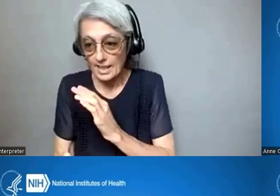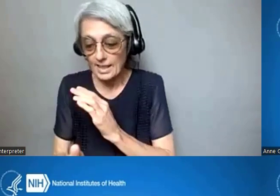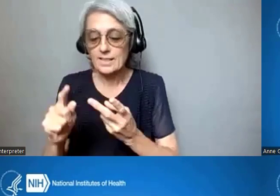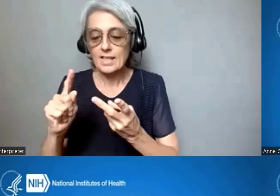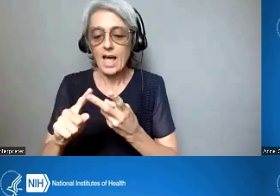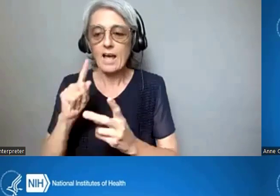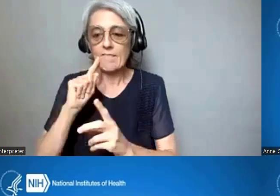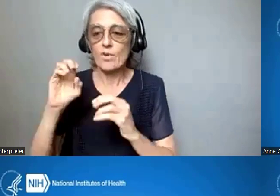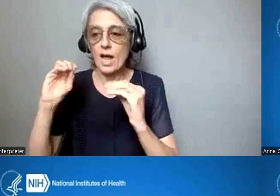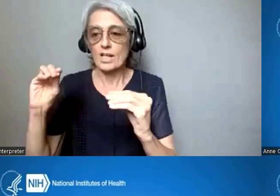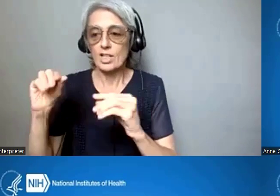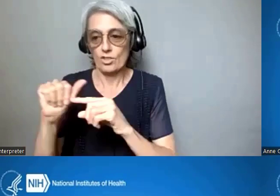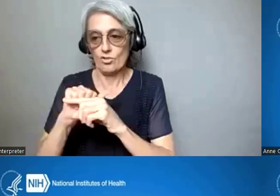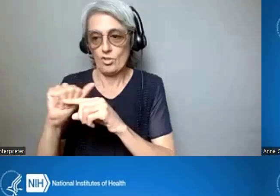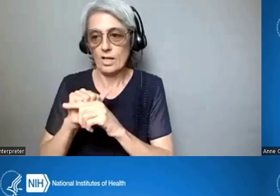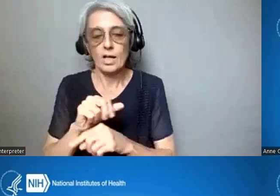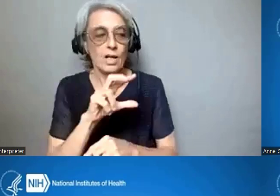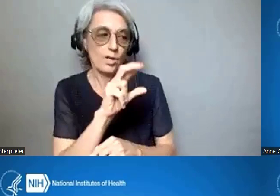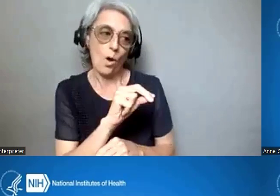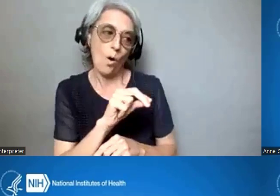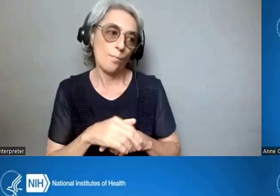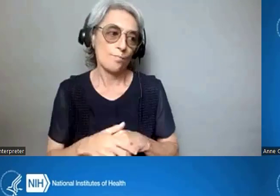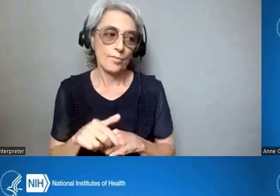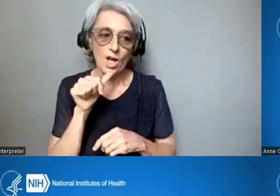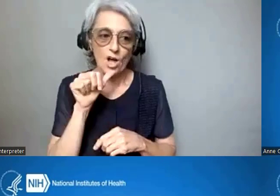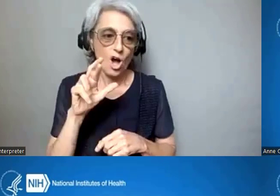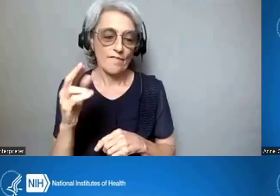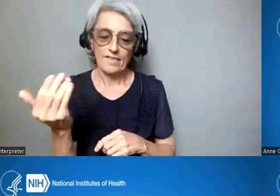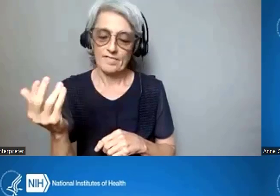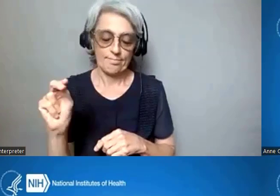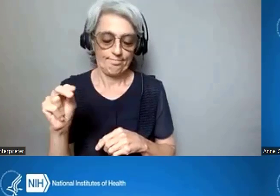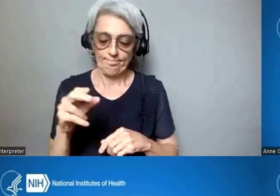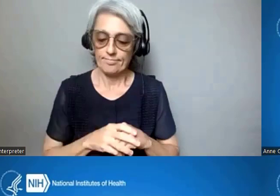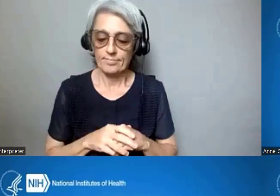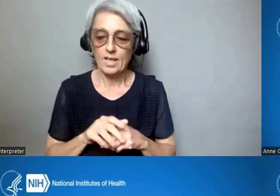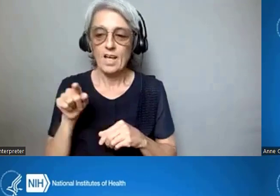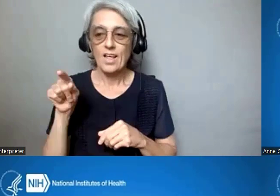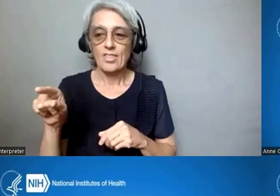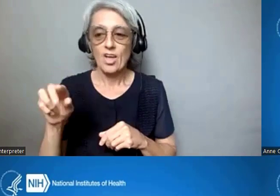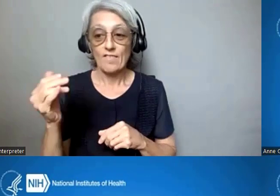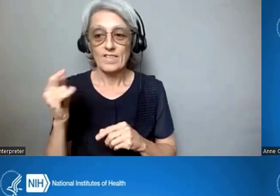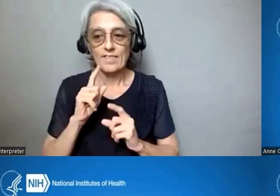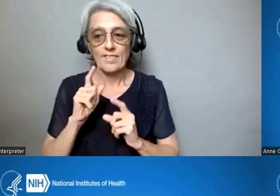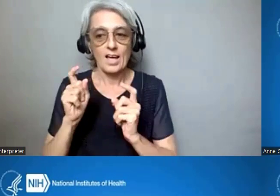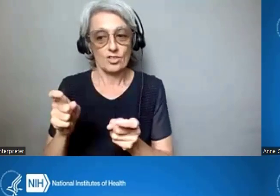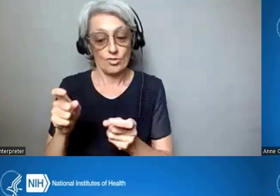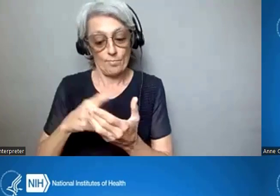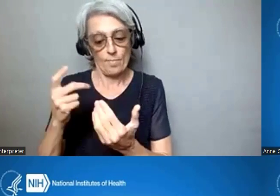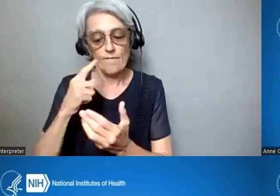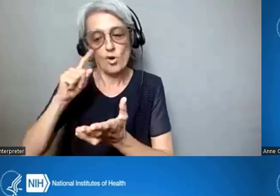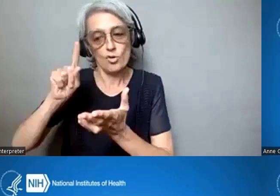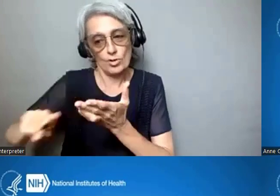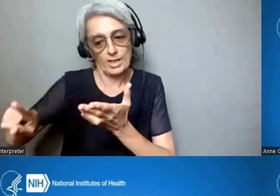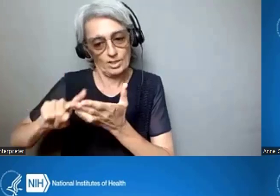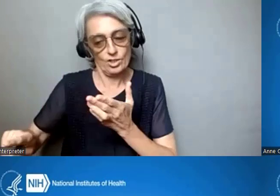Jeanette Marketon: No. Not the R15s. The R15s are a research grant program. They're not a training program.